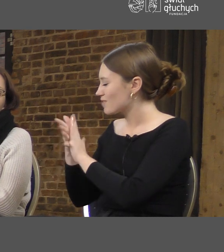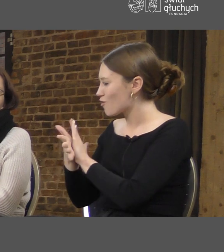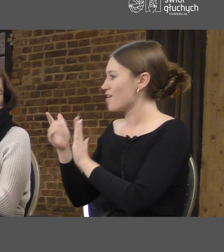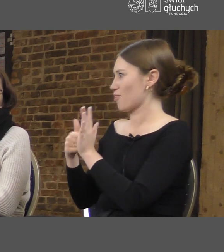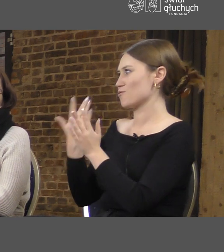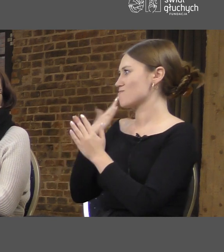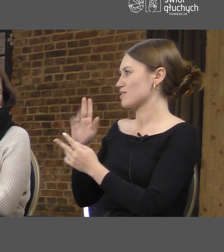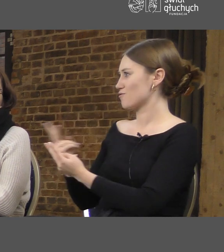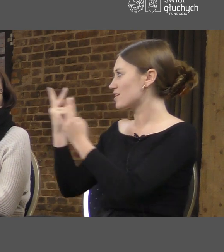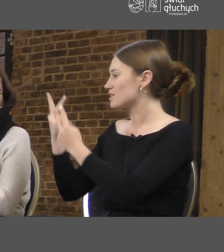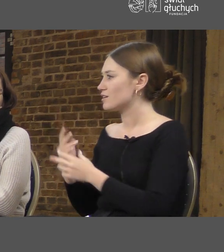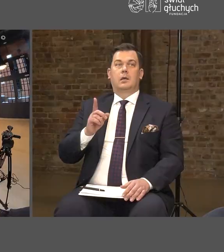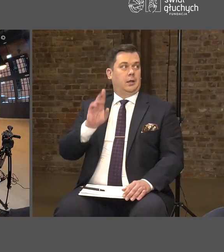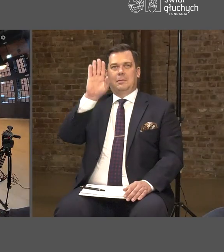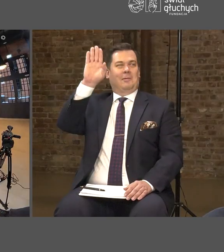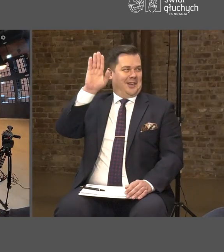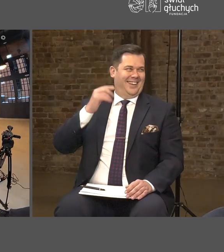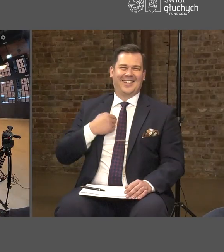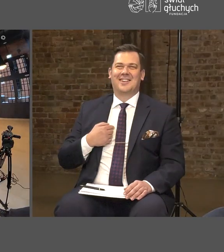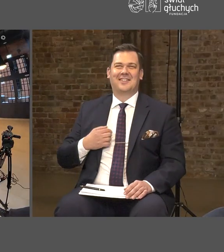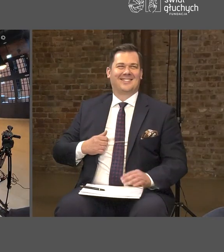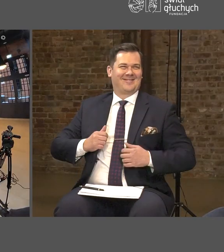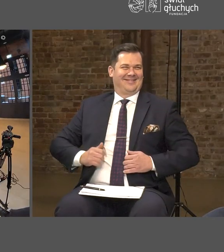[Tomasz]: Sure. [Dominika]: I think... [Tomasz]: May I?